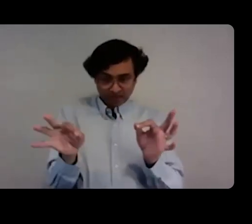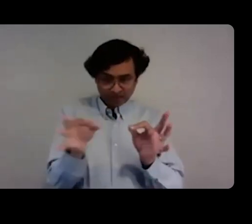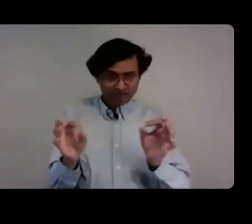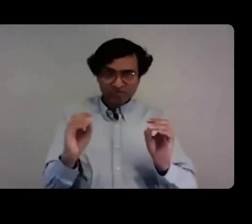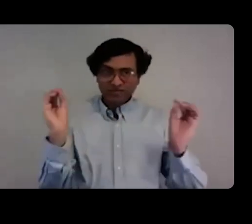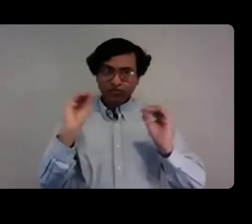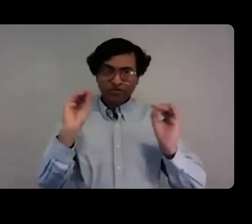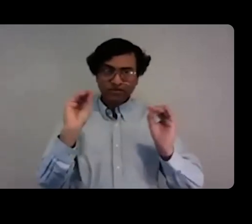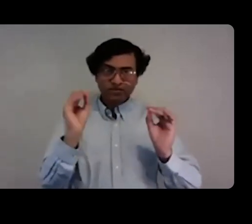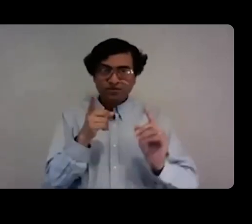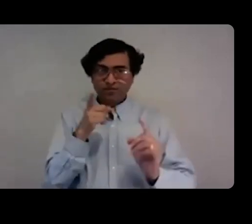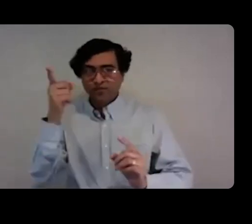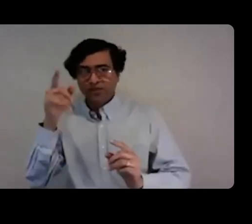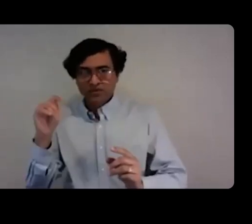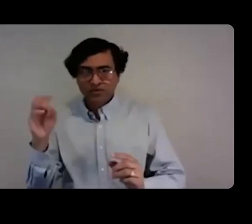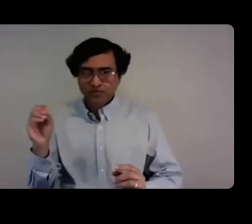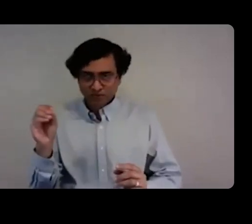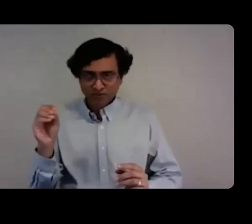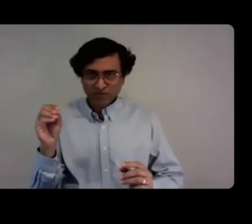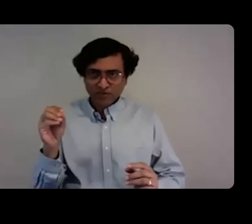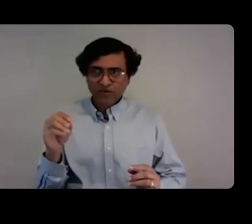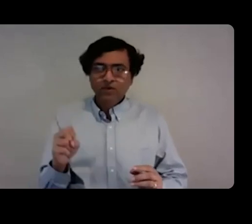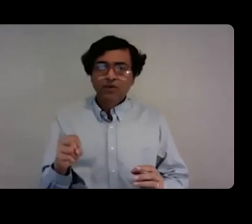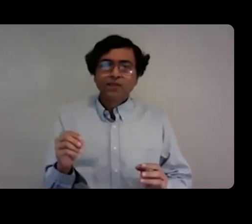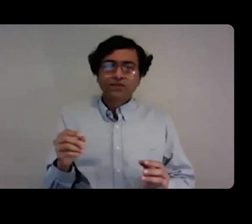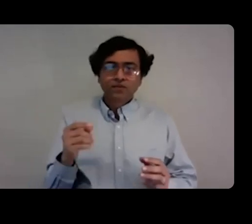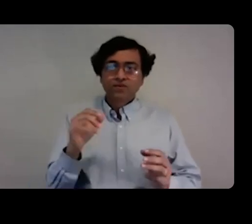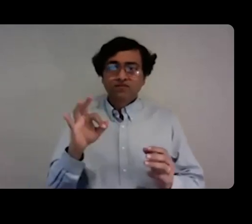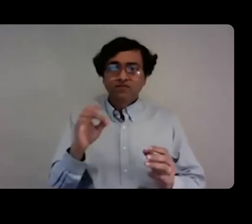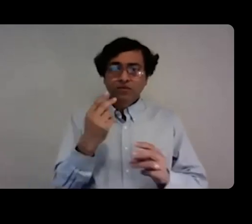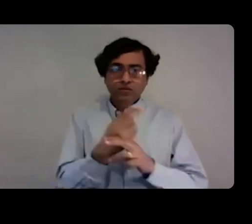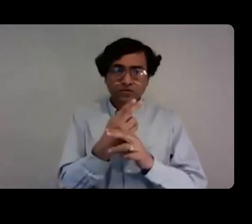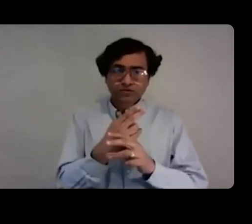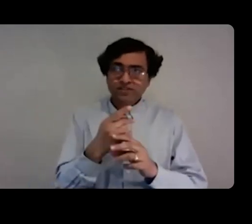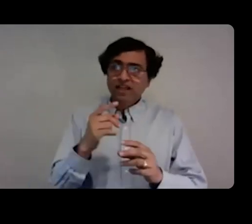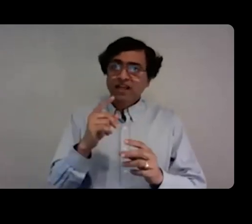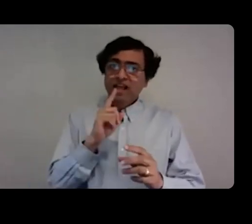look for the information, the presenter, the interpreter, the board, instead have it all